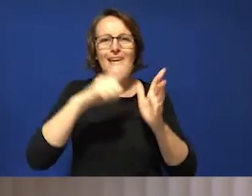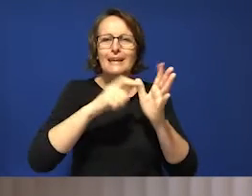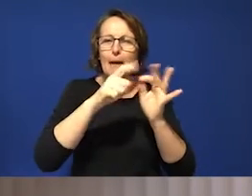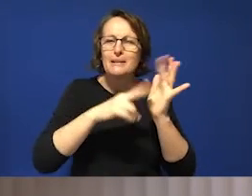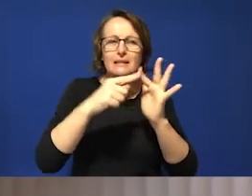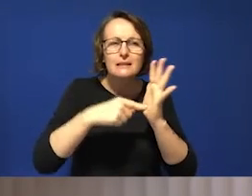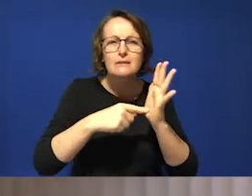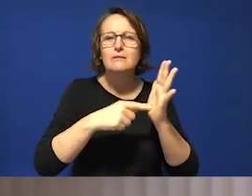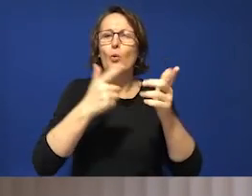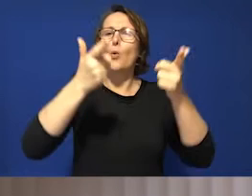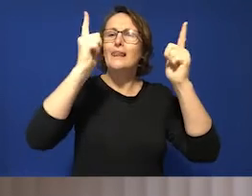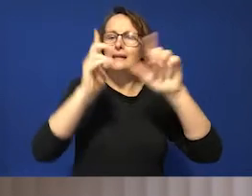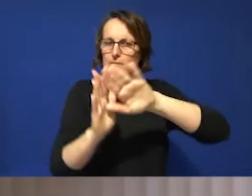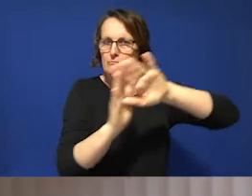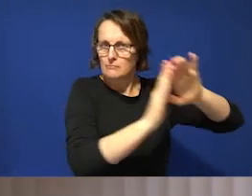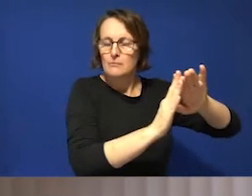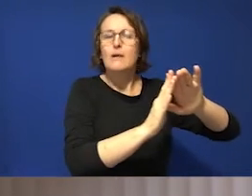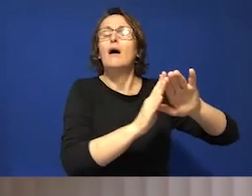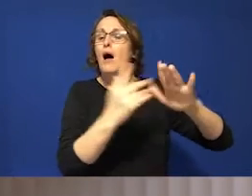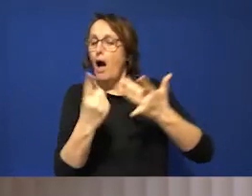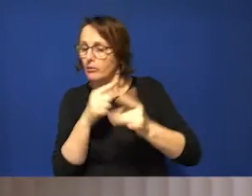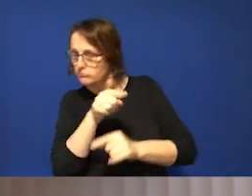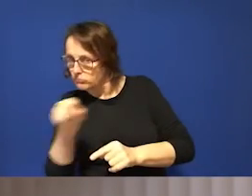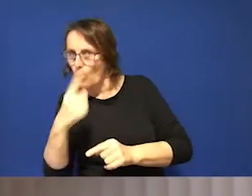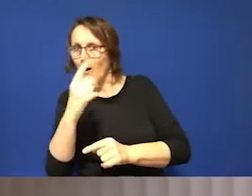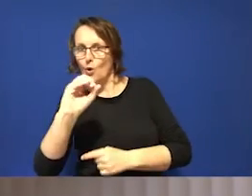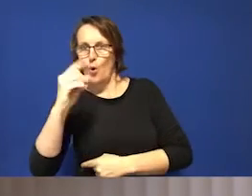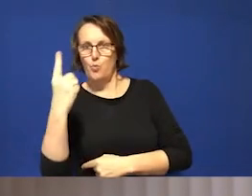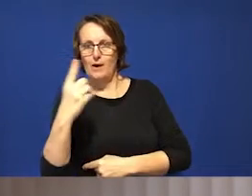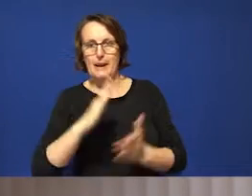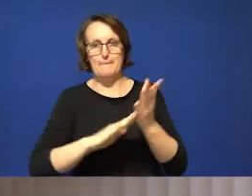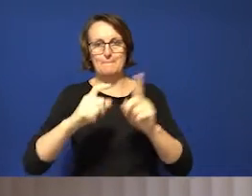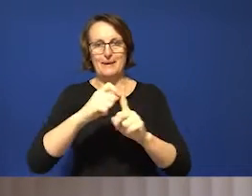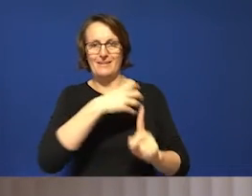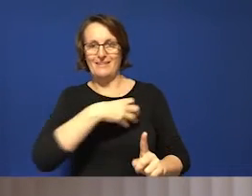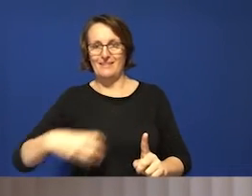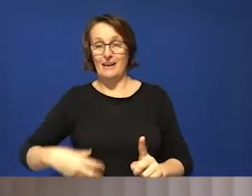that left 101, and then the fact that you were looking at two buildings,